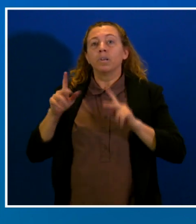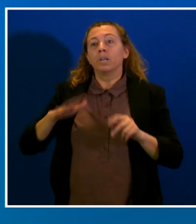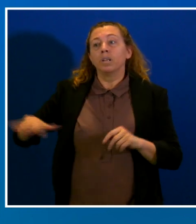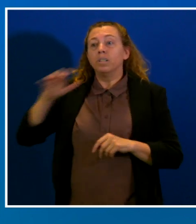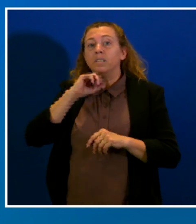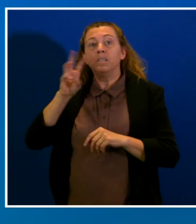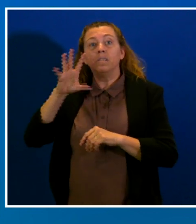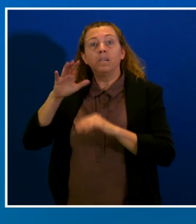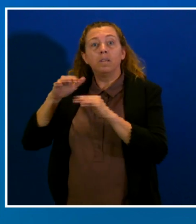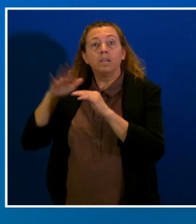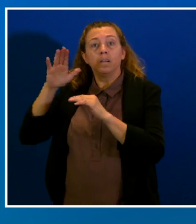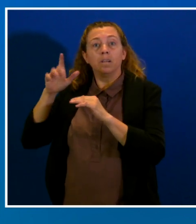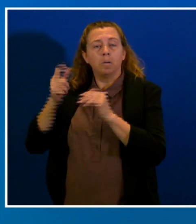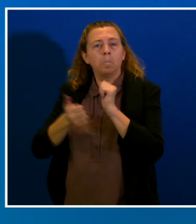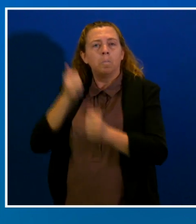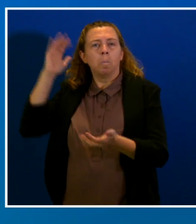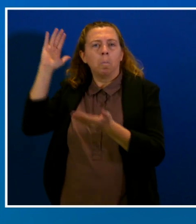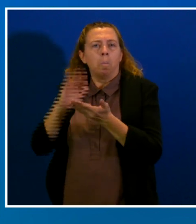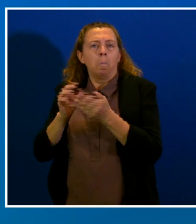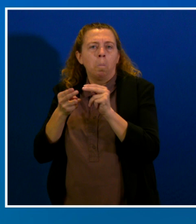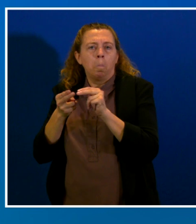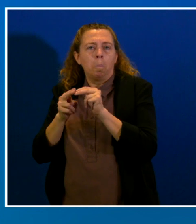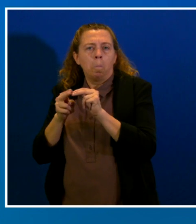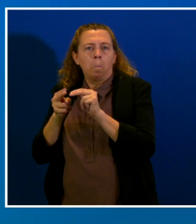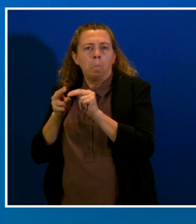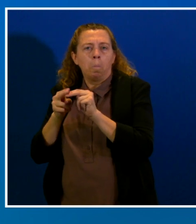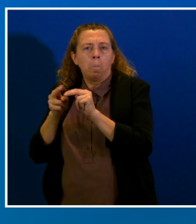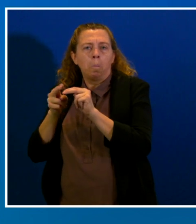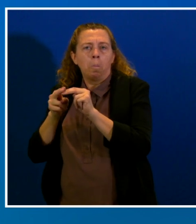have the highest COVID-19 immunization rates in the county.